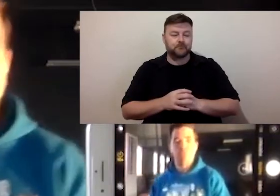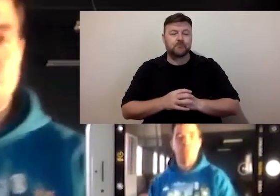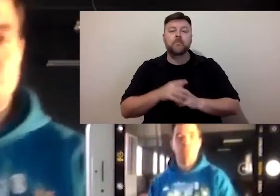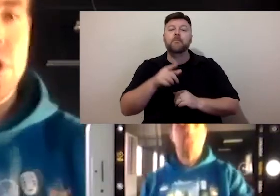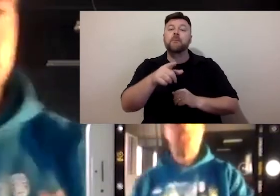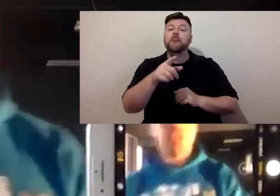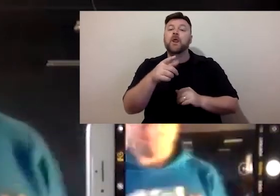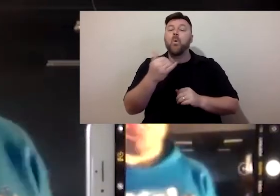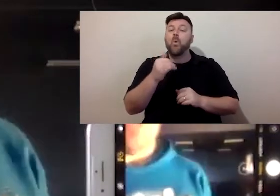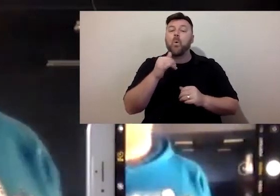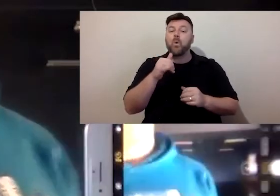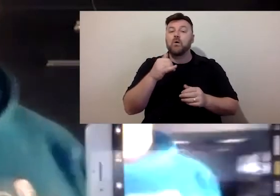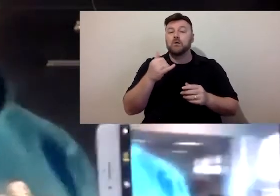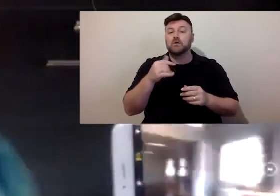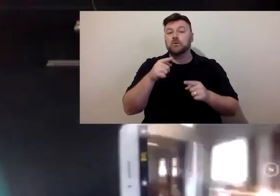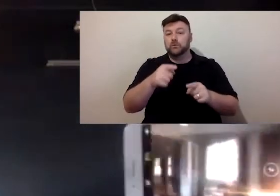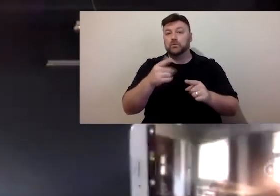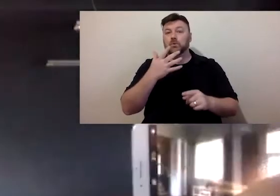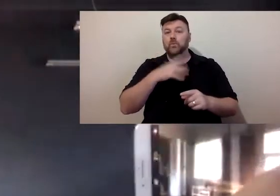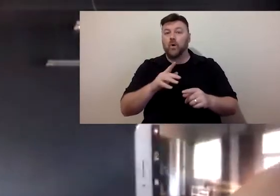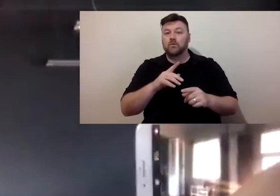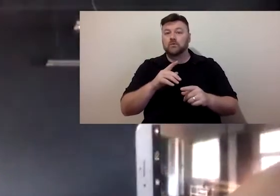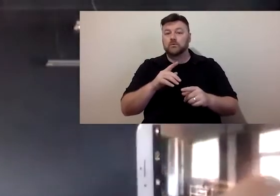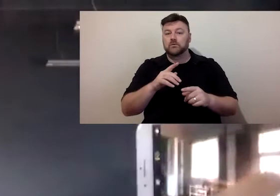If you want to just have it close to you, you can actually